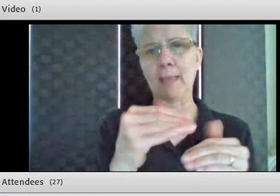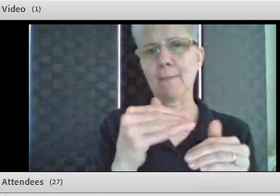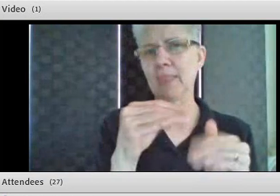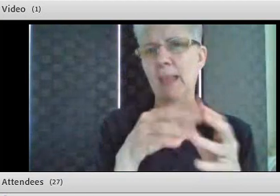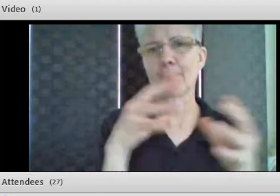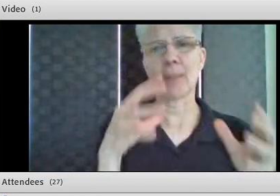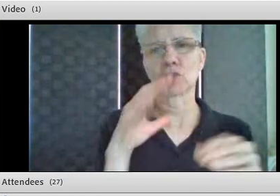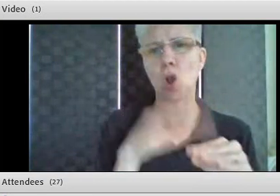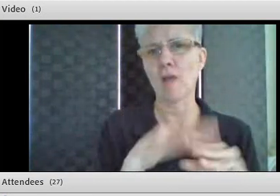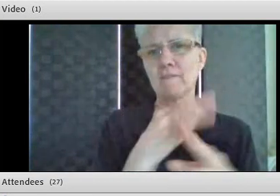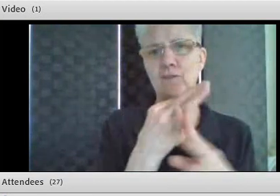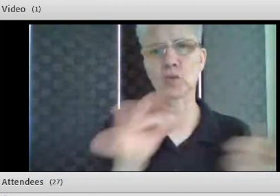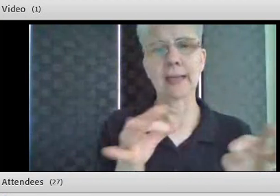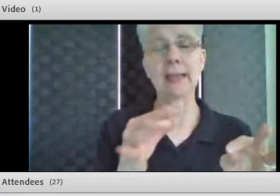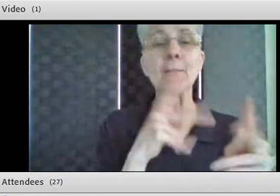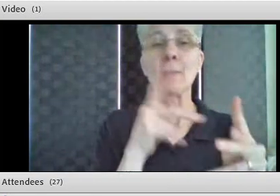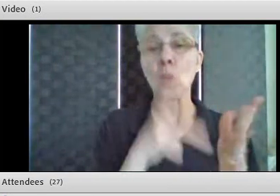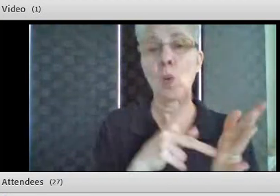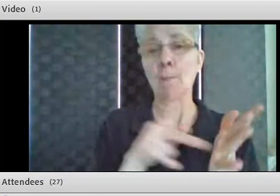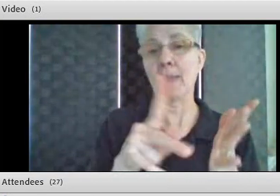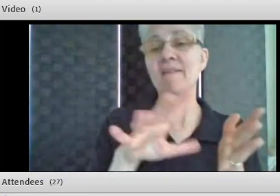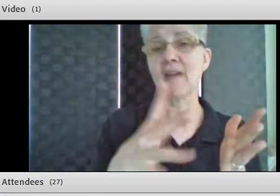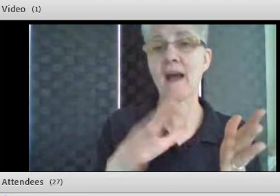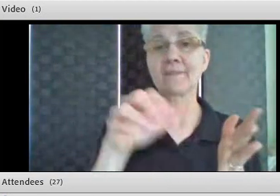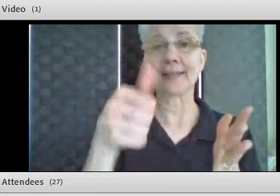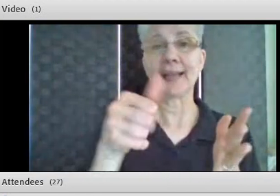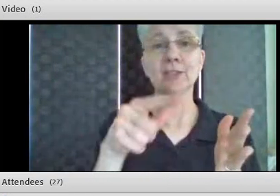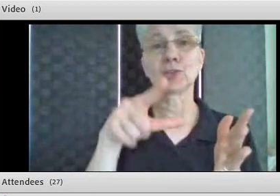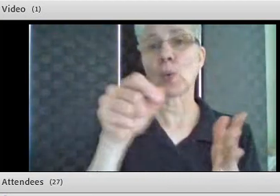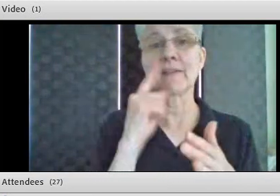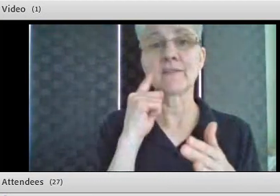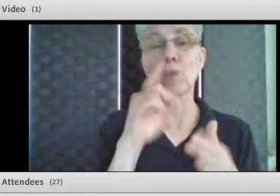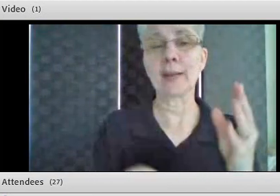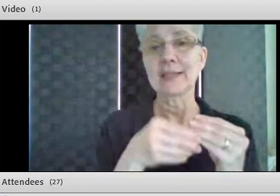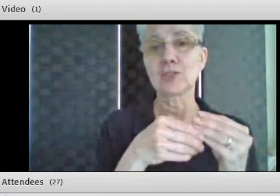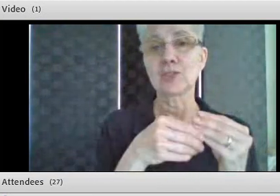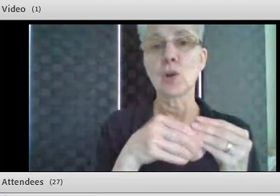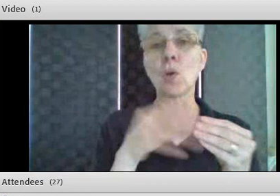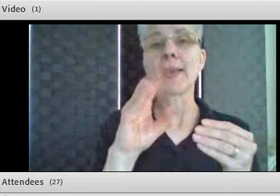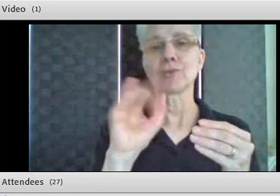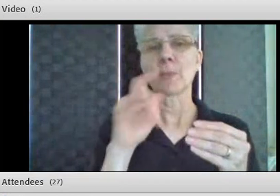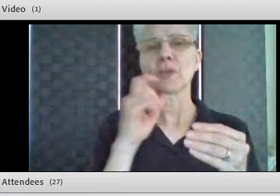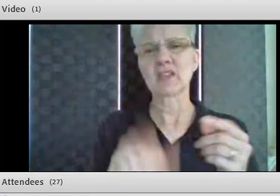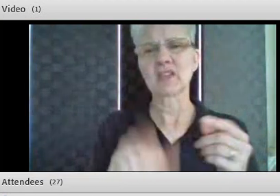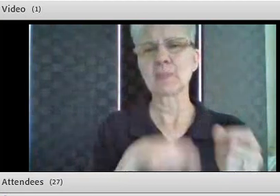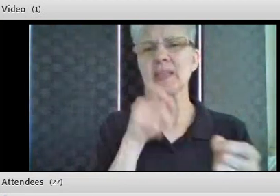but you can get a lot done with just the free version of it. You're not that limited.